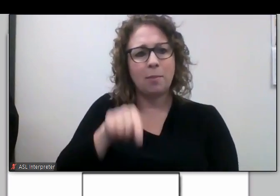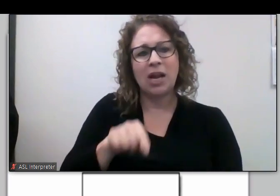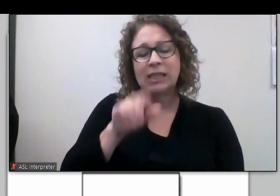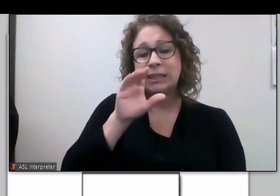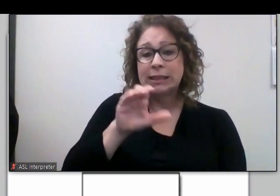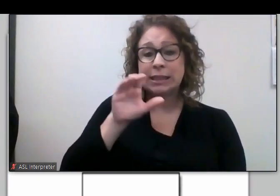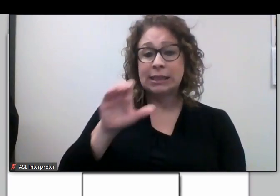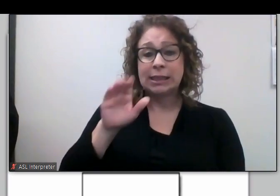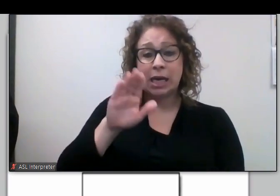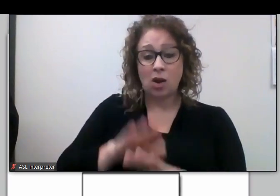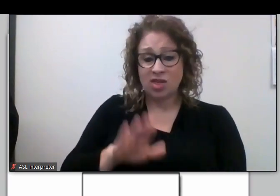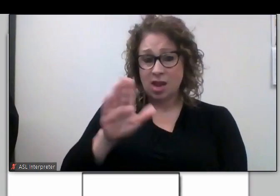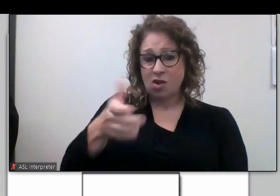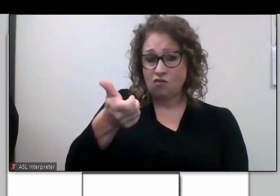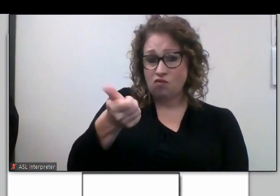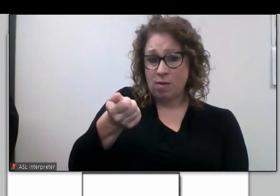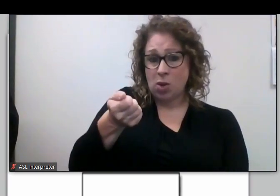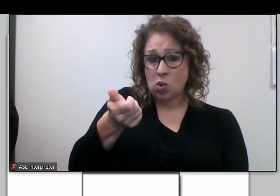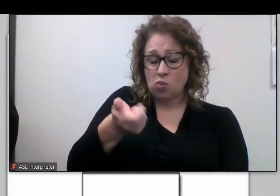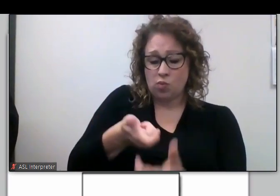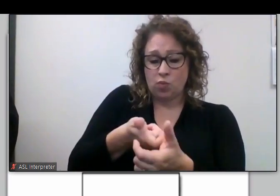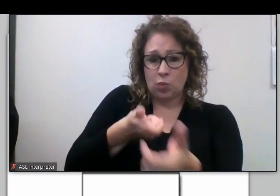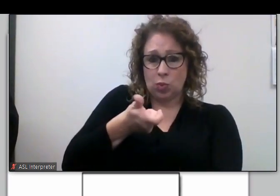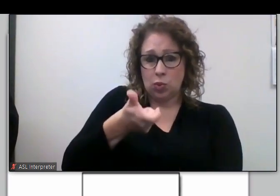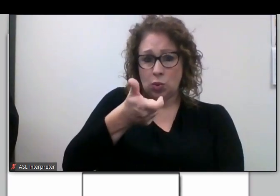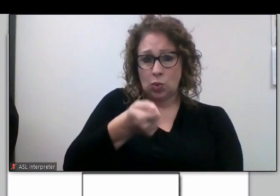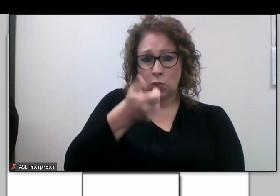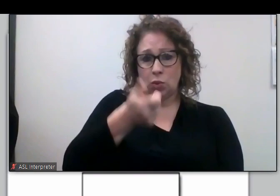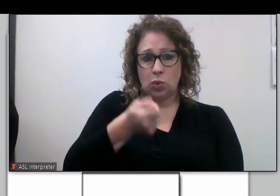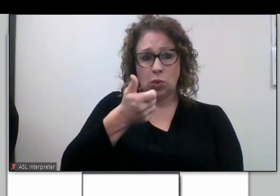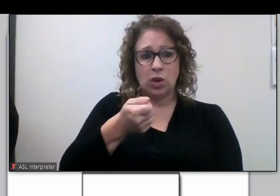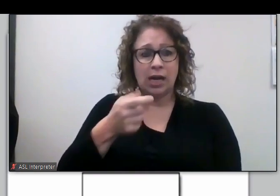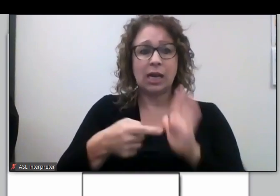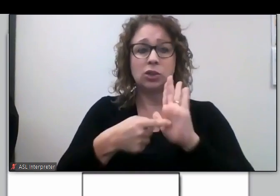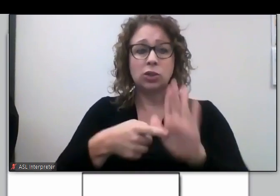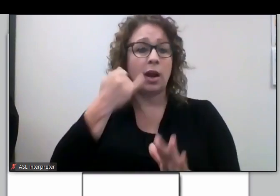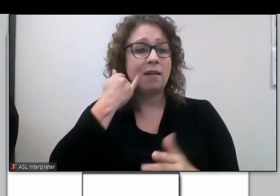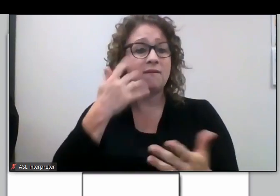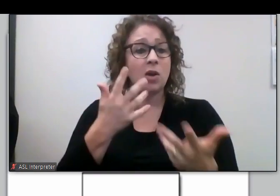will let you control whether or not you want captions on or off